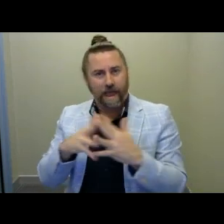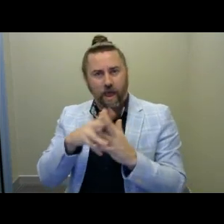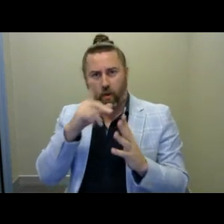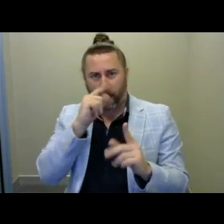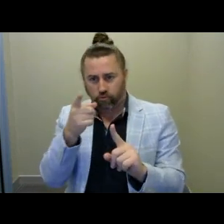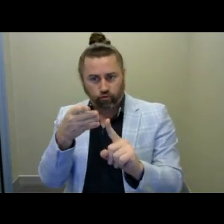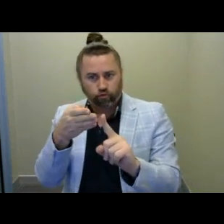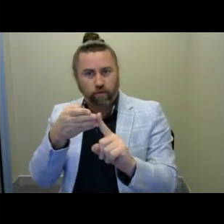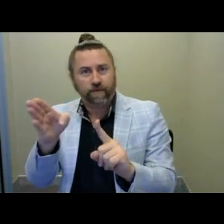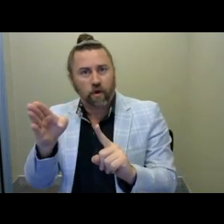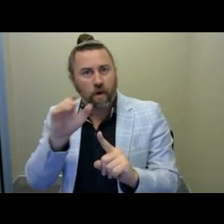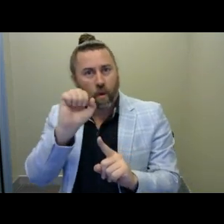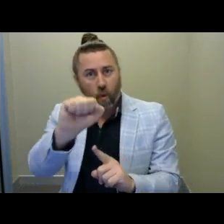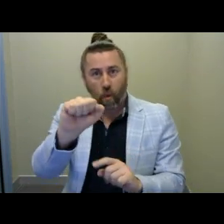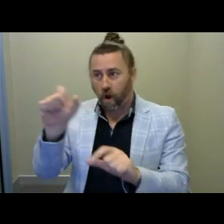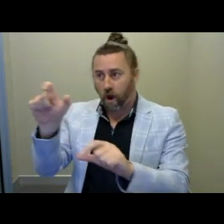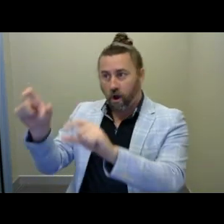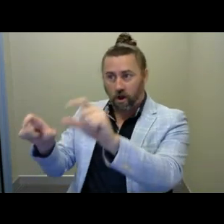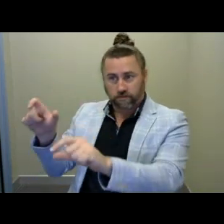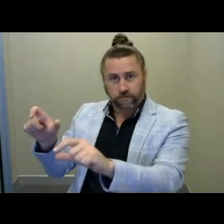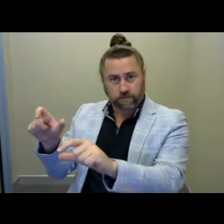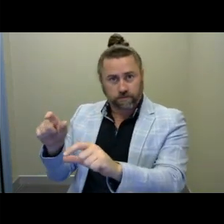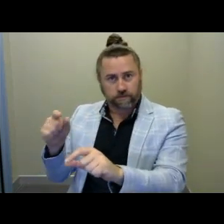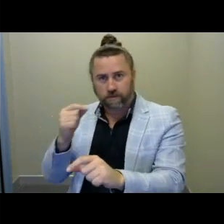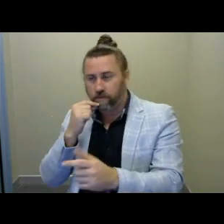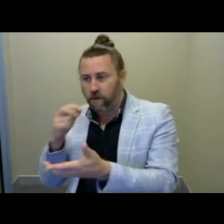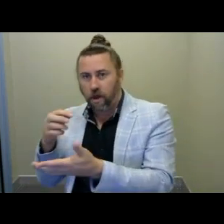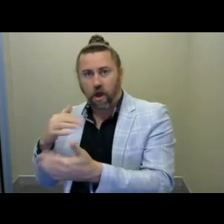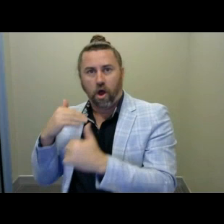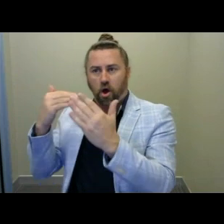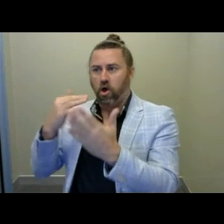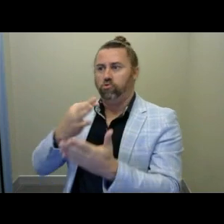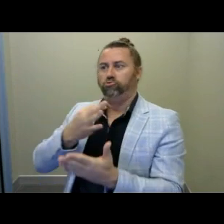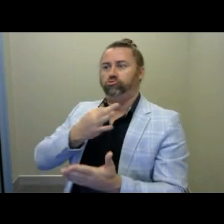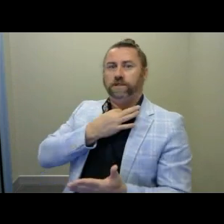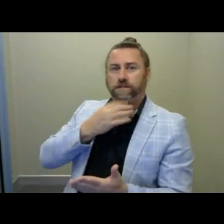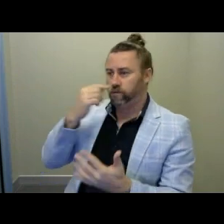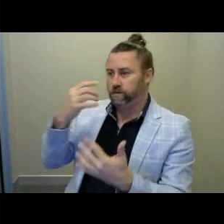clients as well as some general other referral options for clients into Legal Aid Queensland.